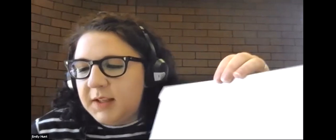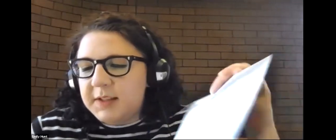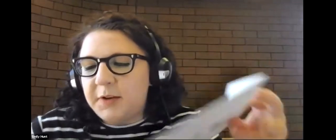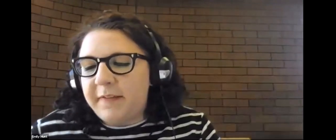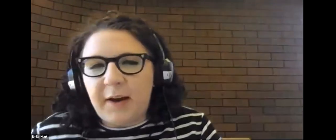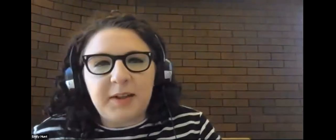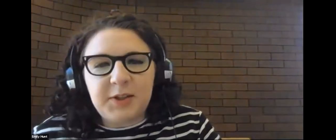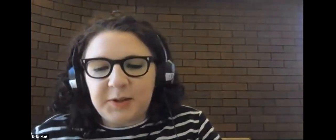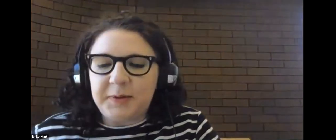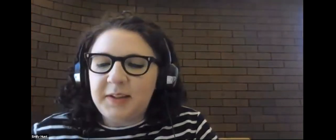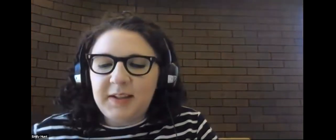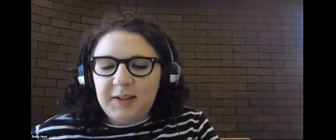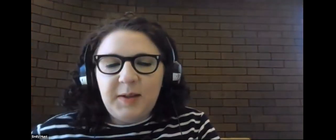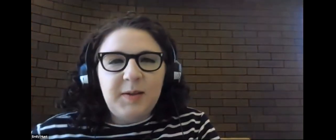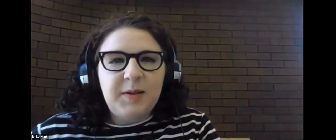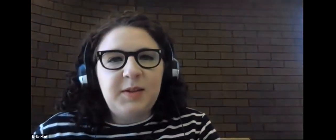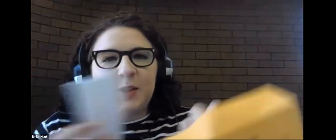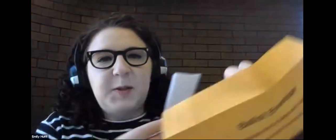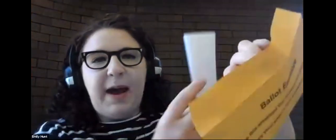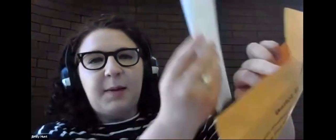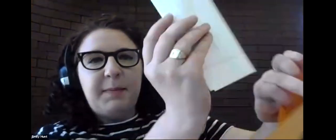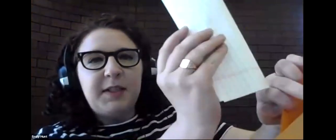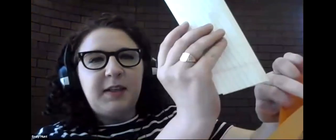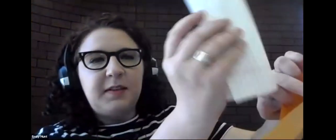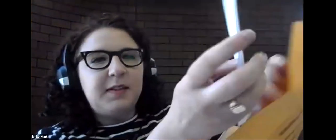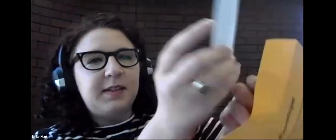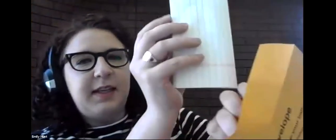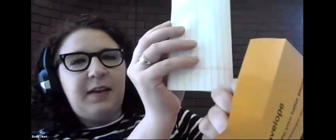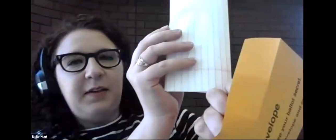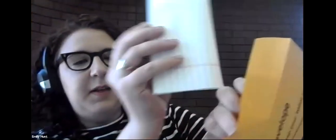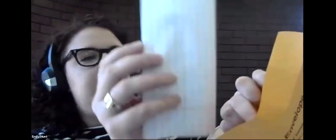So if I were to just pack my materials together, here's